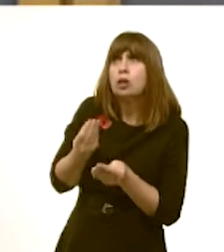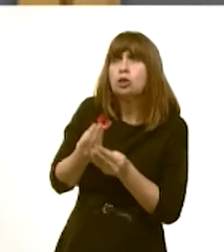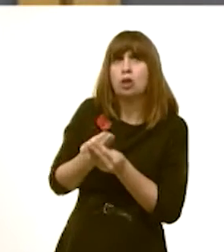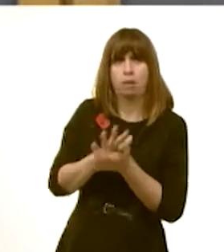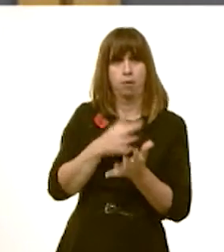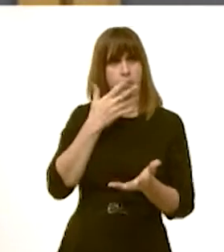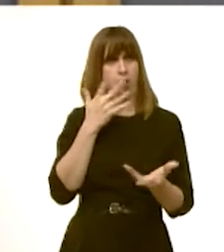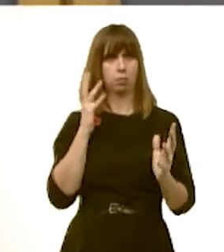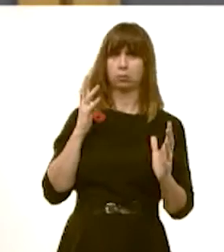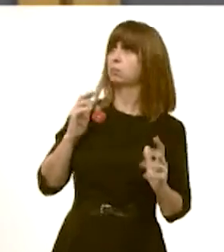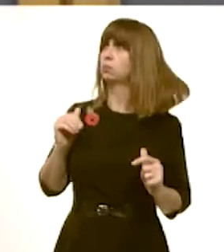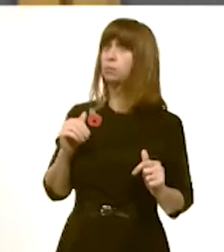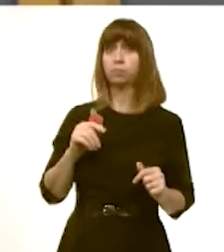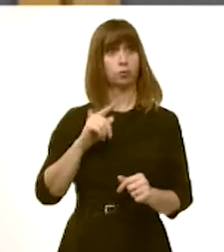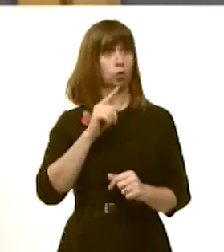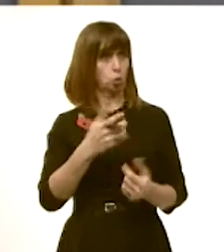accepted that itís not being properly resourced?